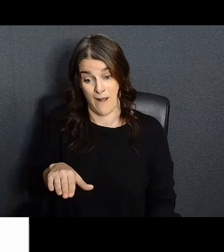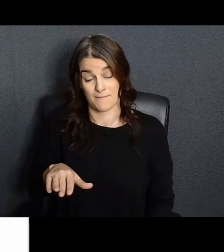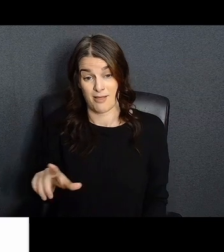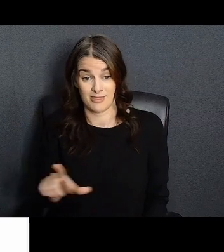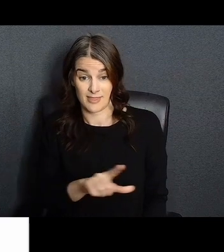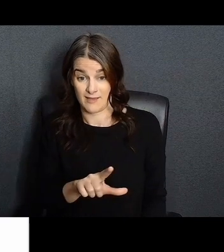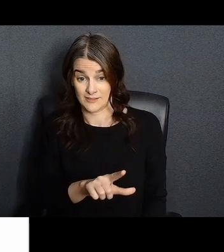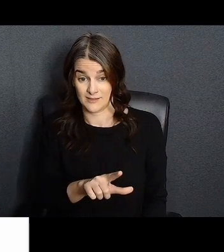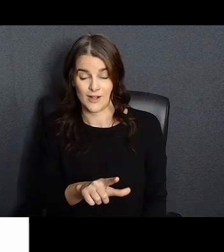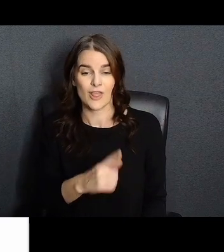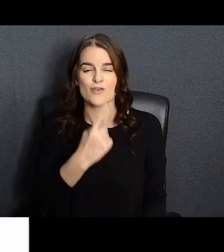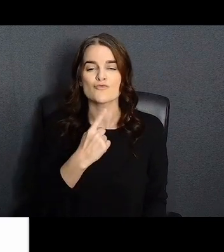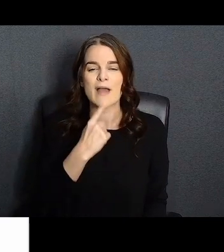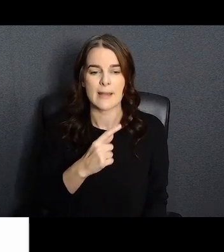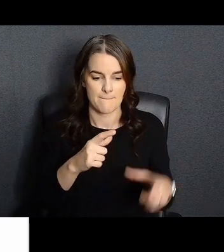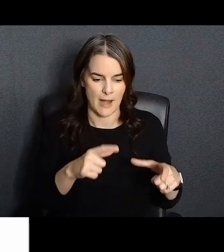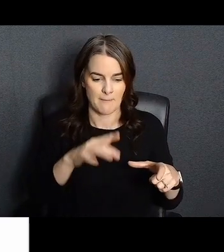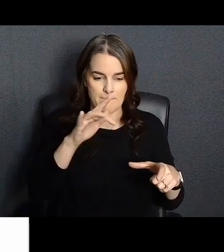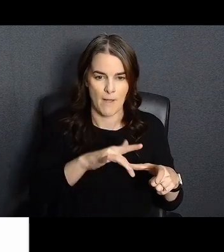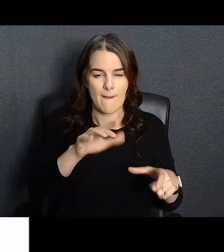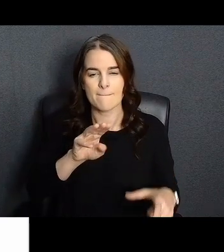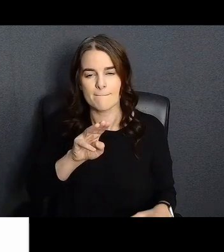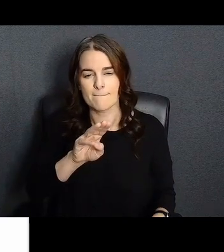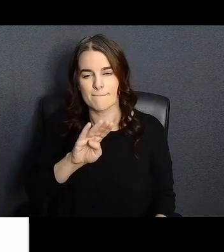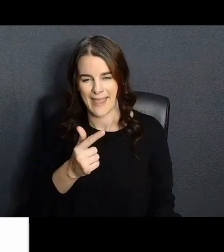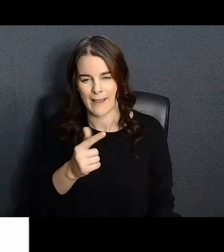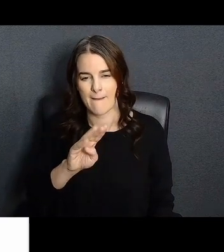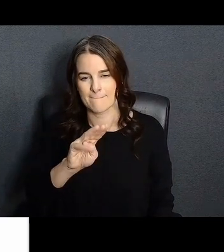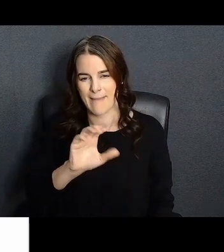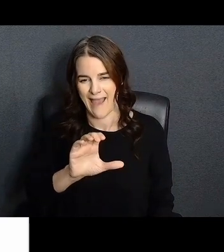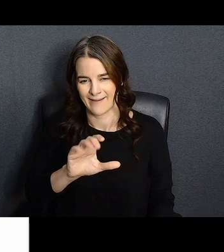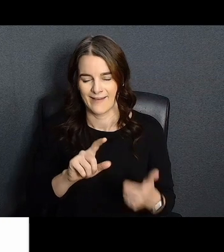So the big red button, that's called a BIGmack. And then the green one with the four images,